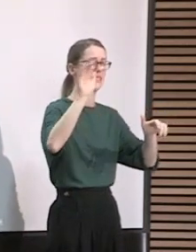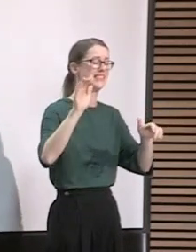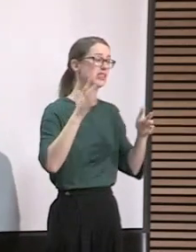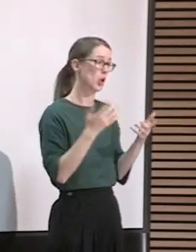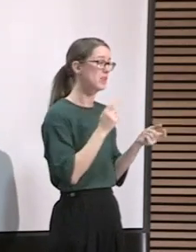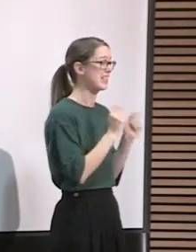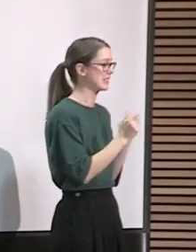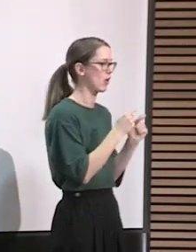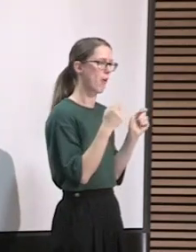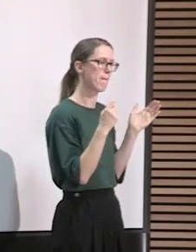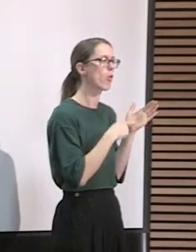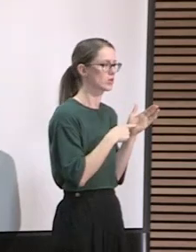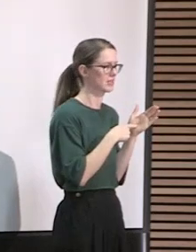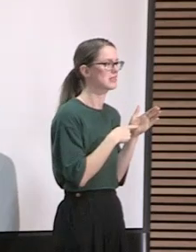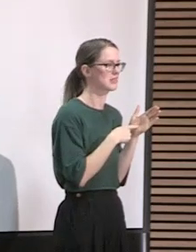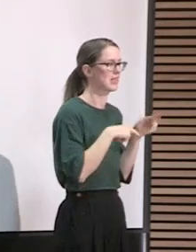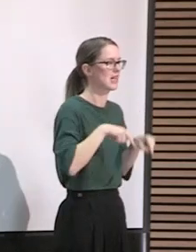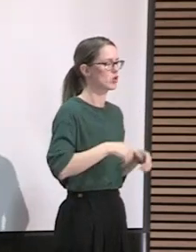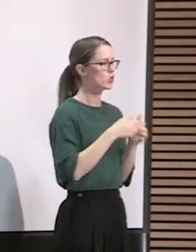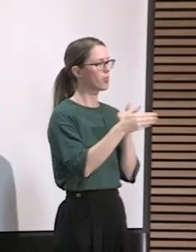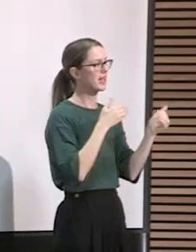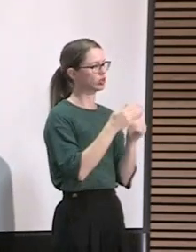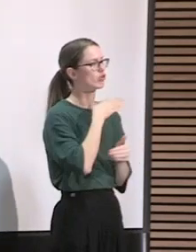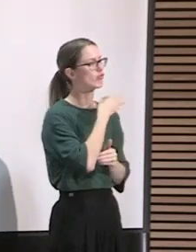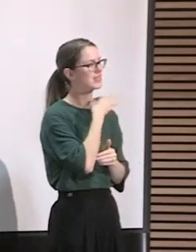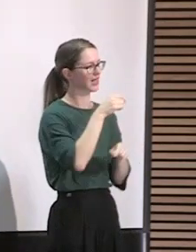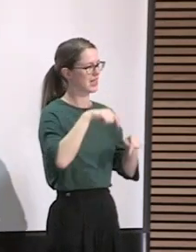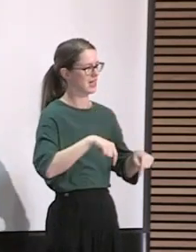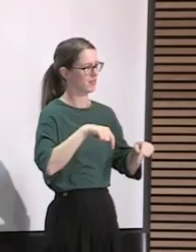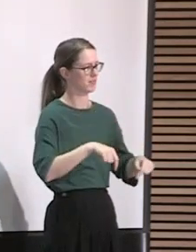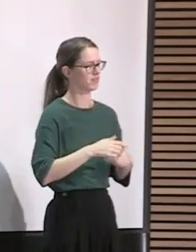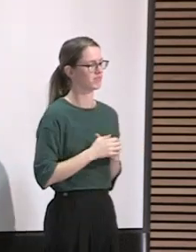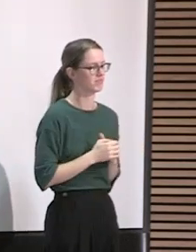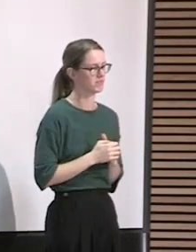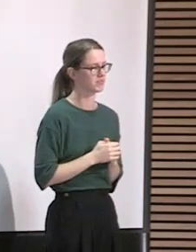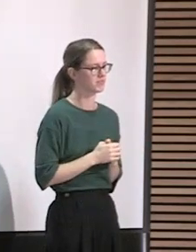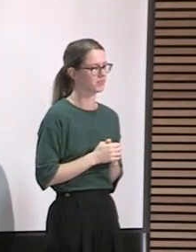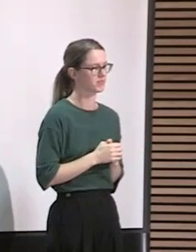continues to grow rapidly outside of our borders. So